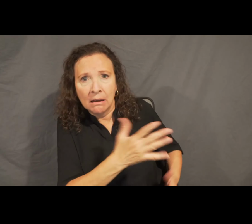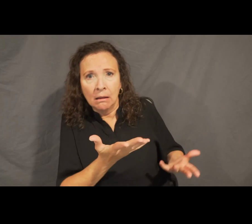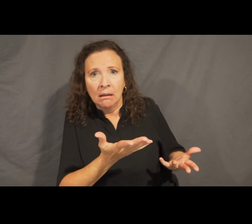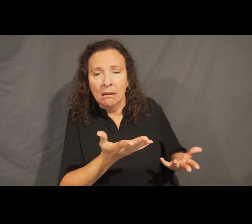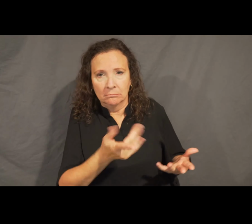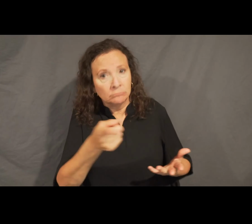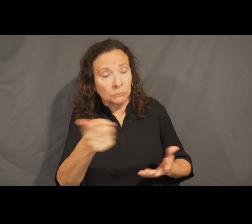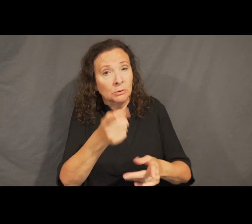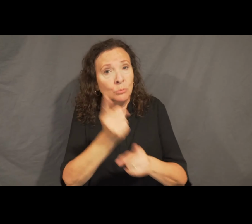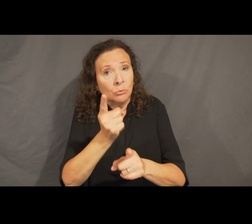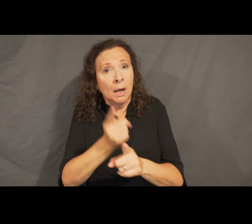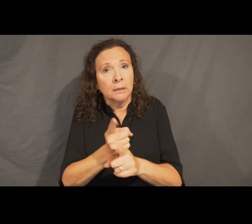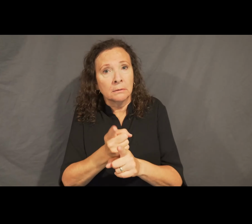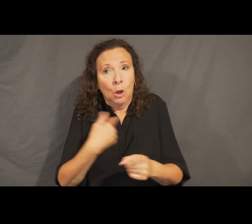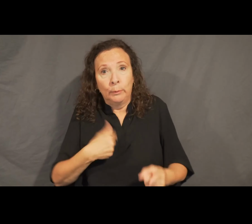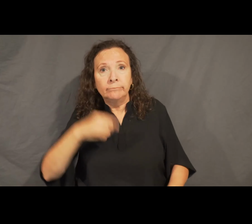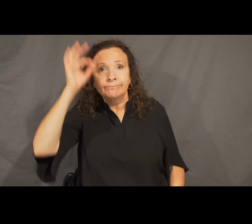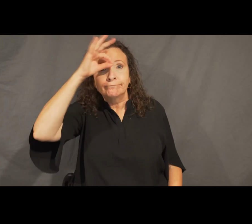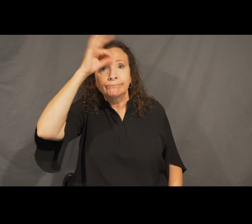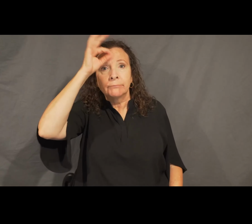But to me, that was a huge learning moment.